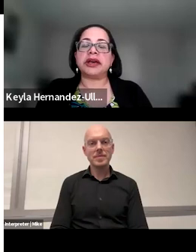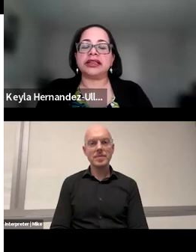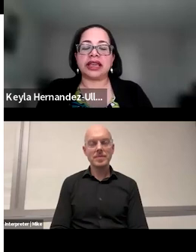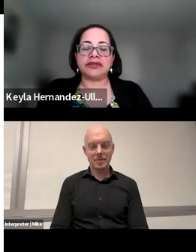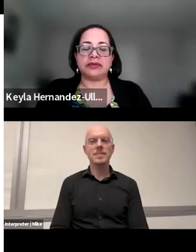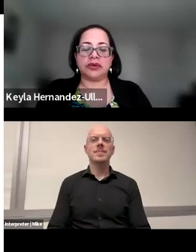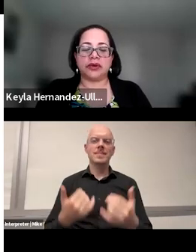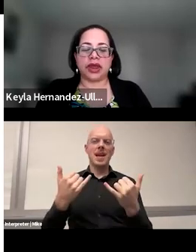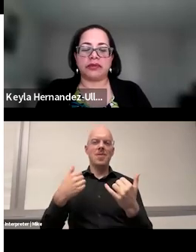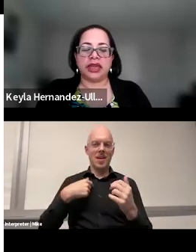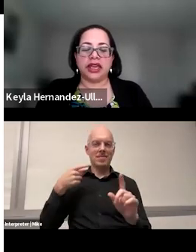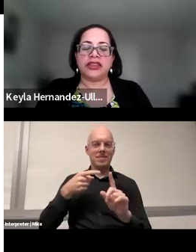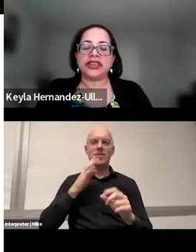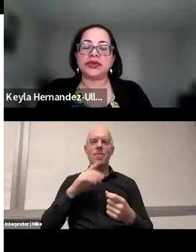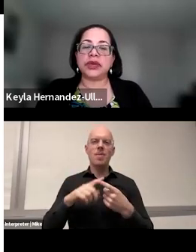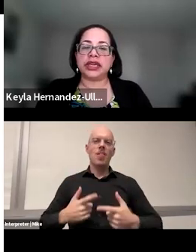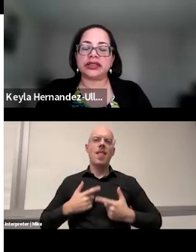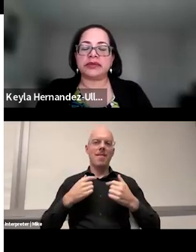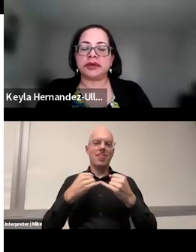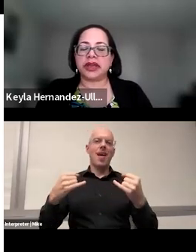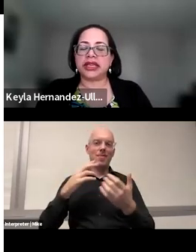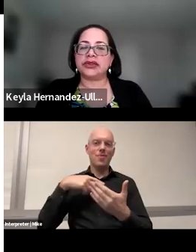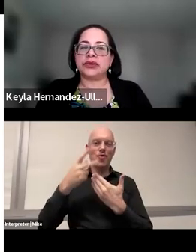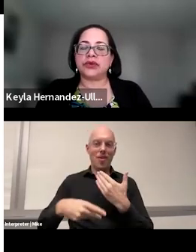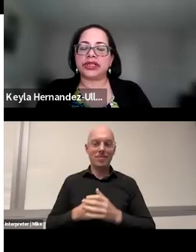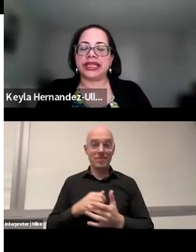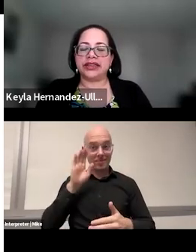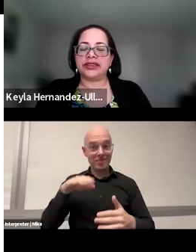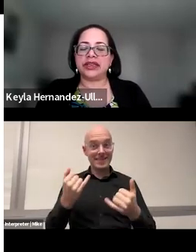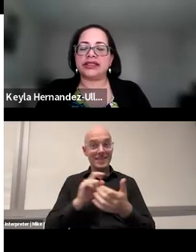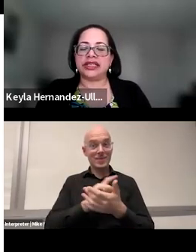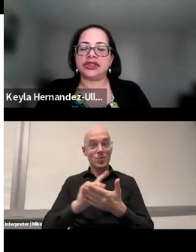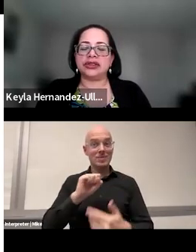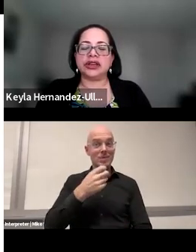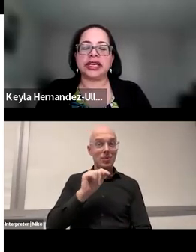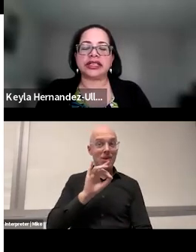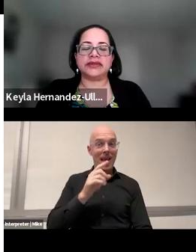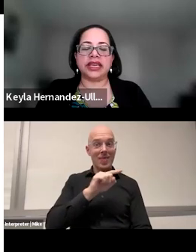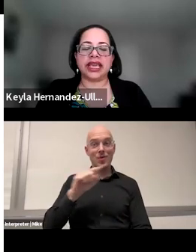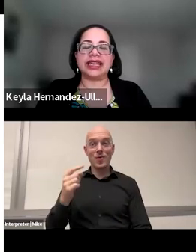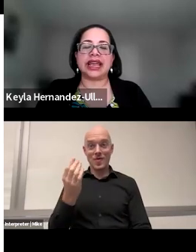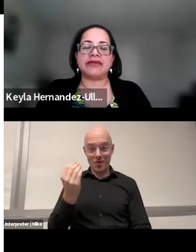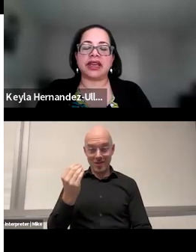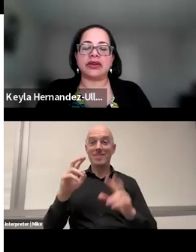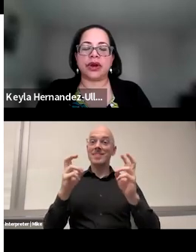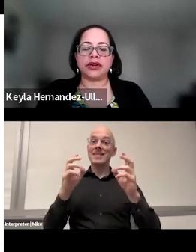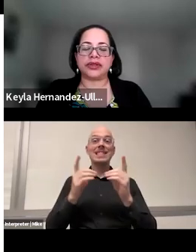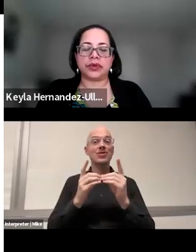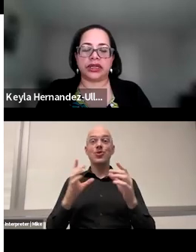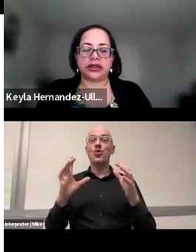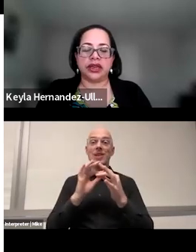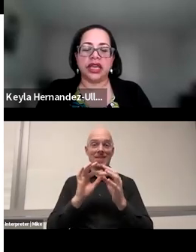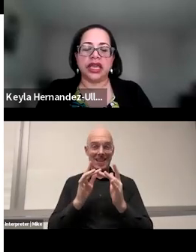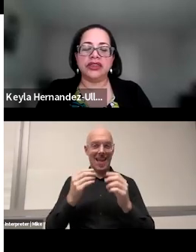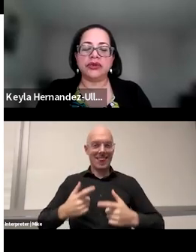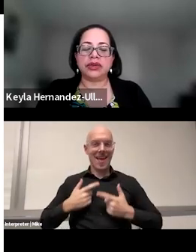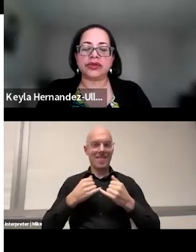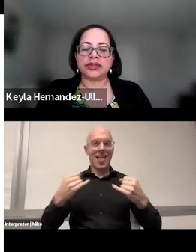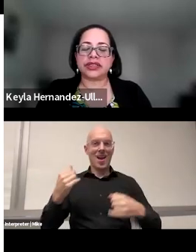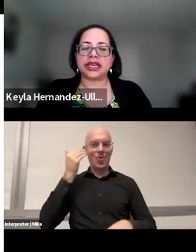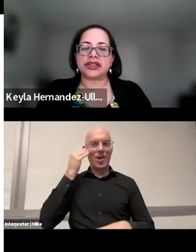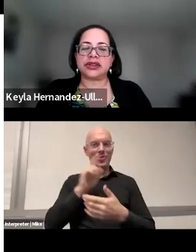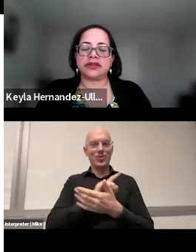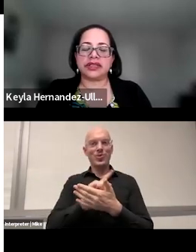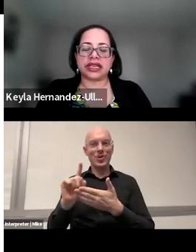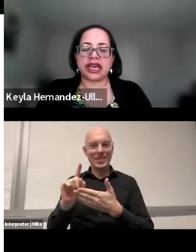Keyla Hernandez-Ulloa: Now we'll go to information about the lifeline program this week. September 8.th Through 14th is digital connectivity and lifeline awareness week